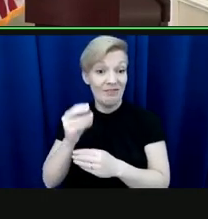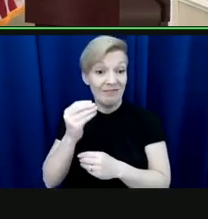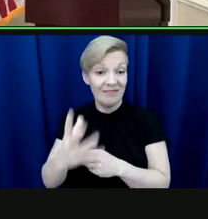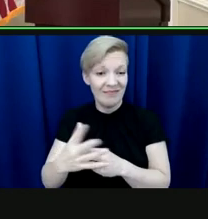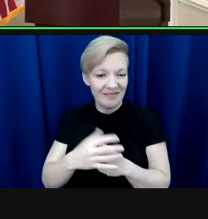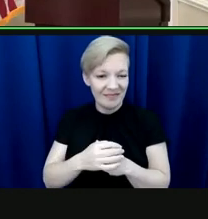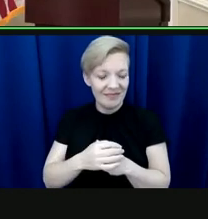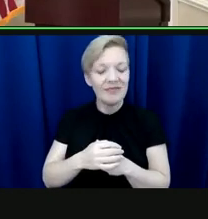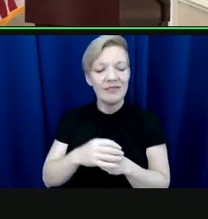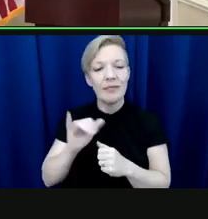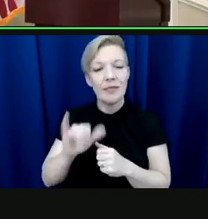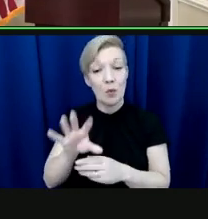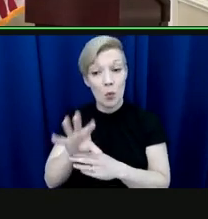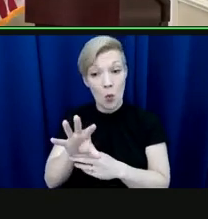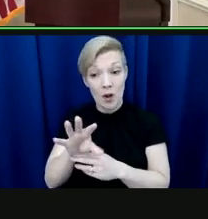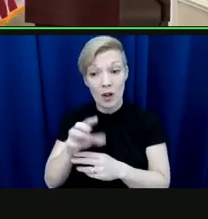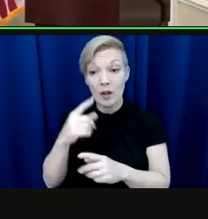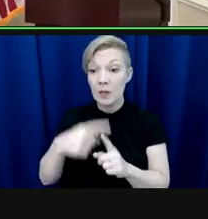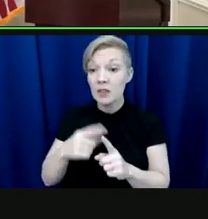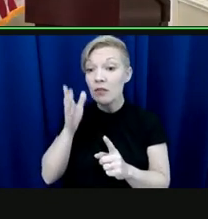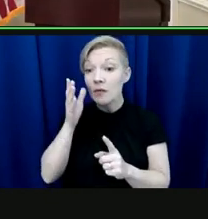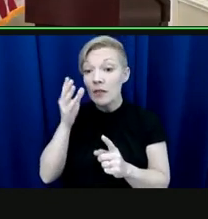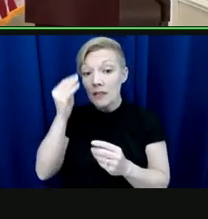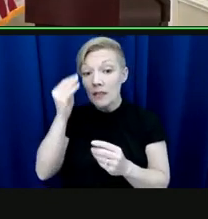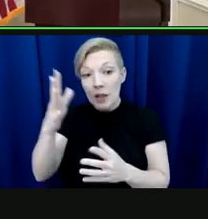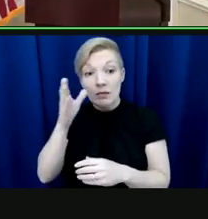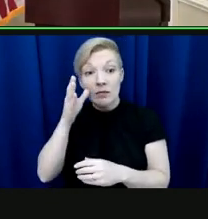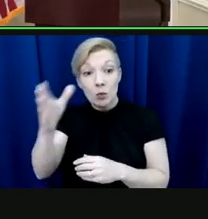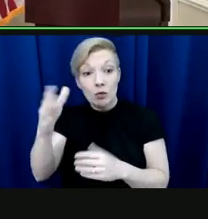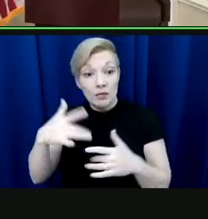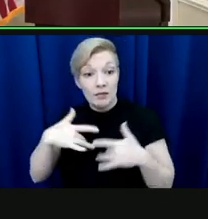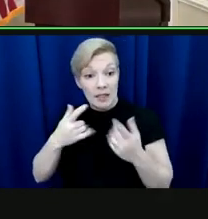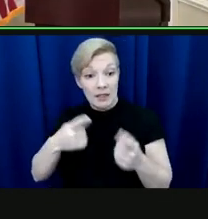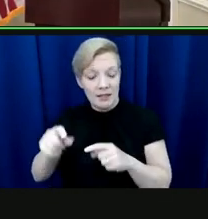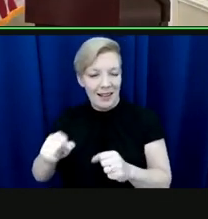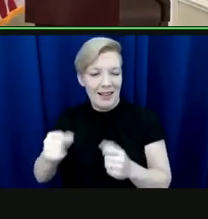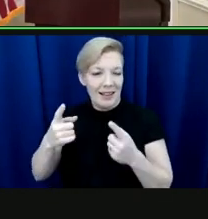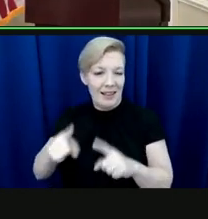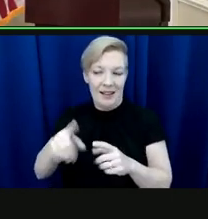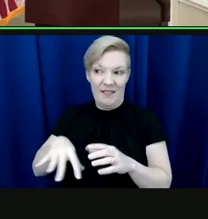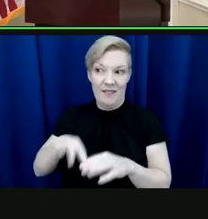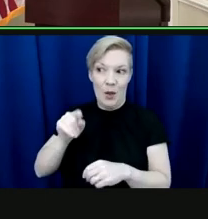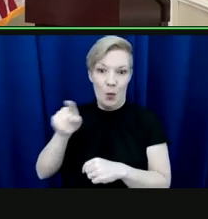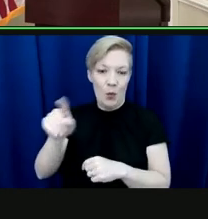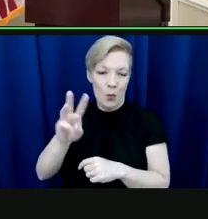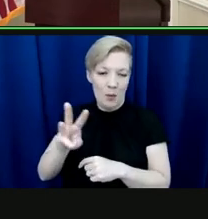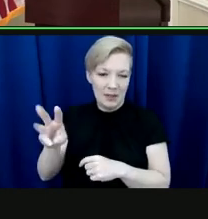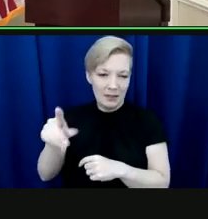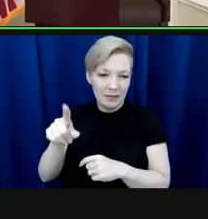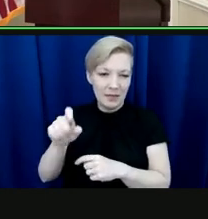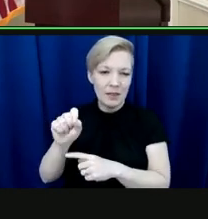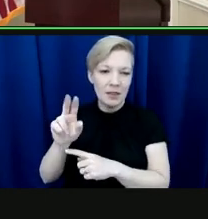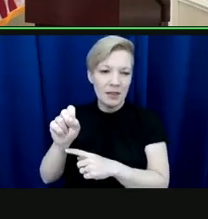as well as information on future events, can be found on our website at Sustainability.gov. If you're watching online,